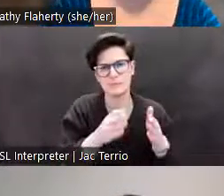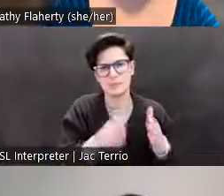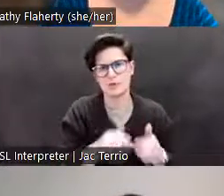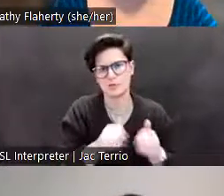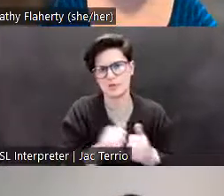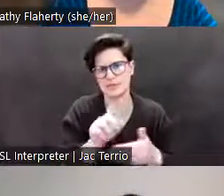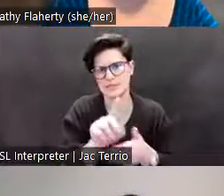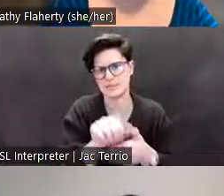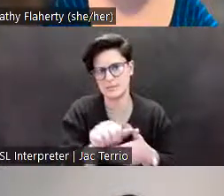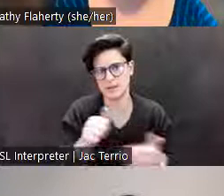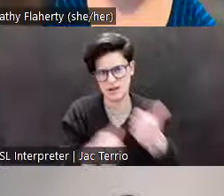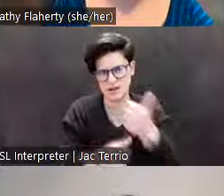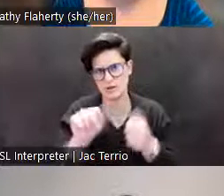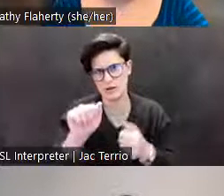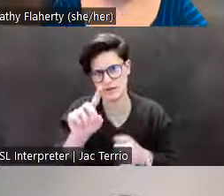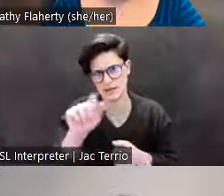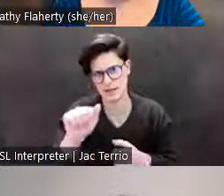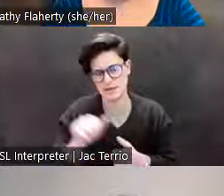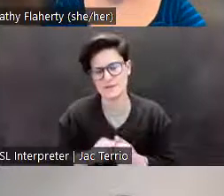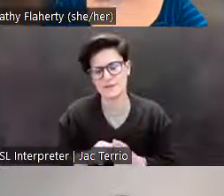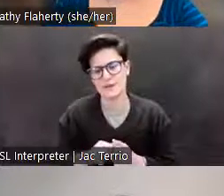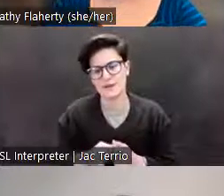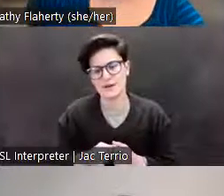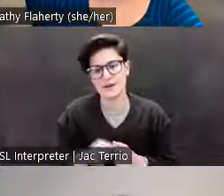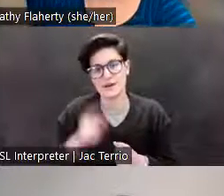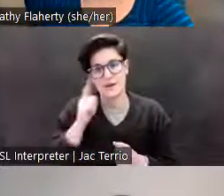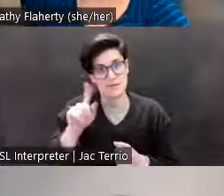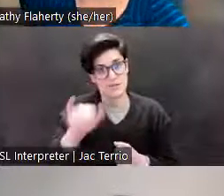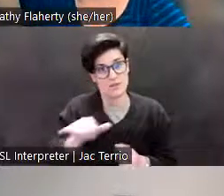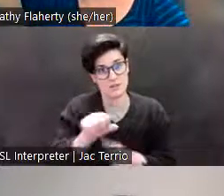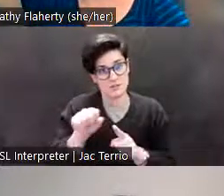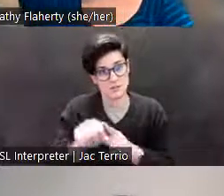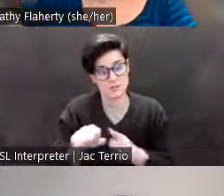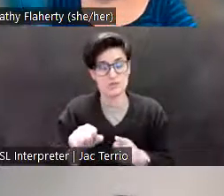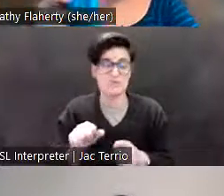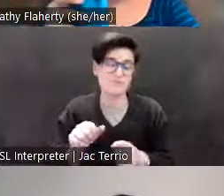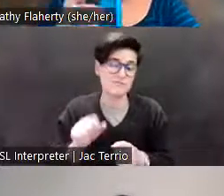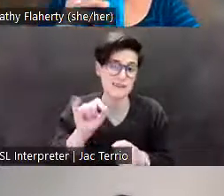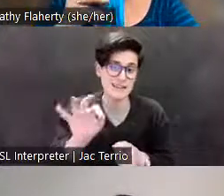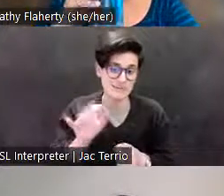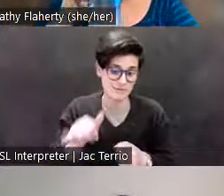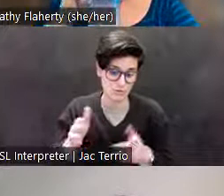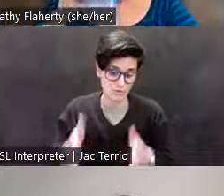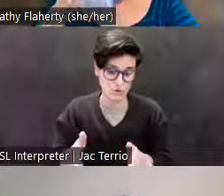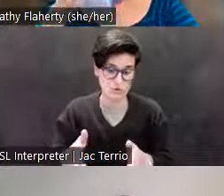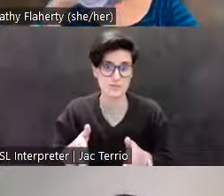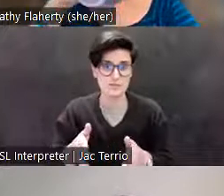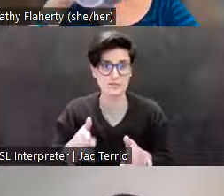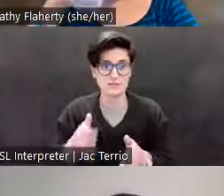15:25:36 And That situation is when the person is considered to be a quote unquote, direct